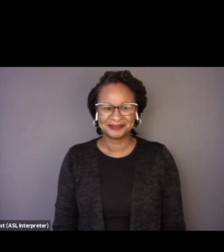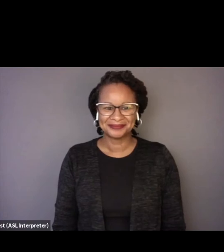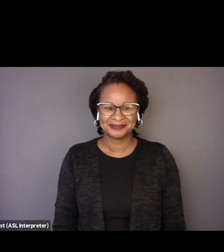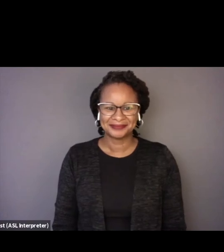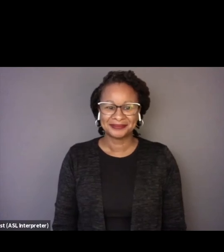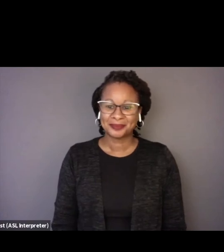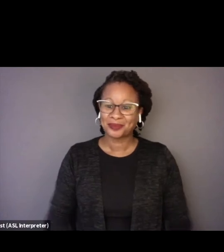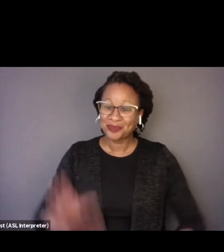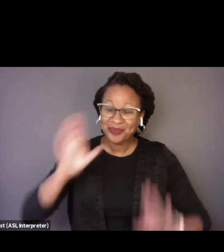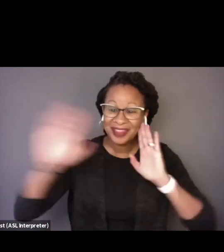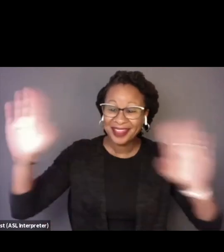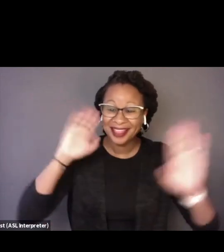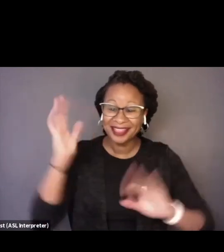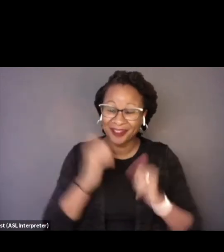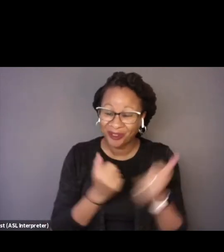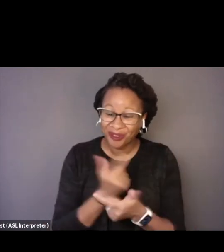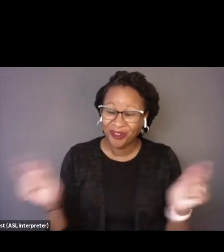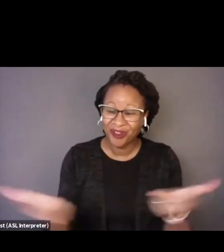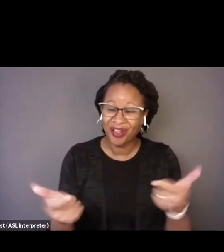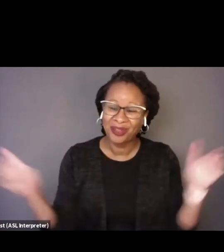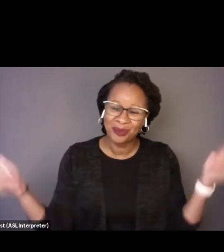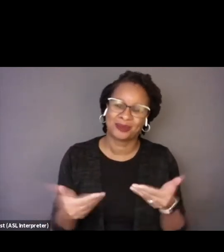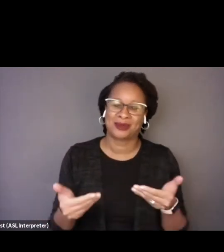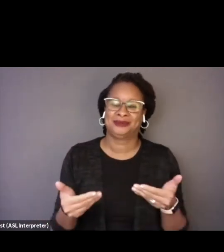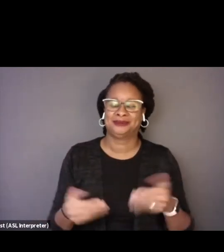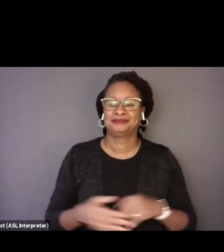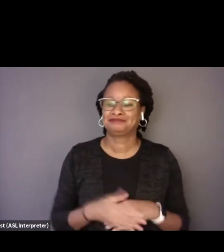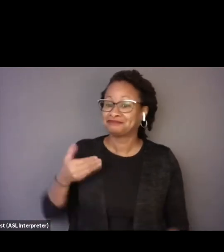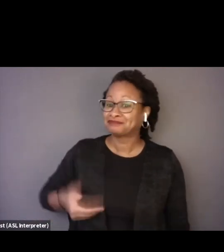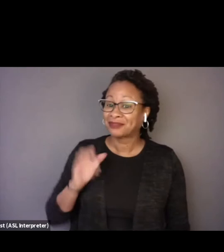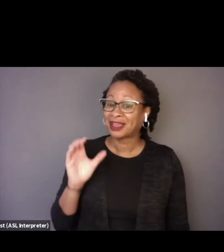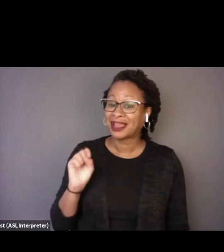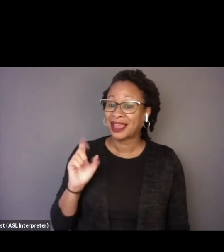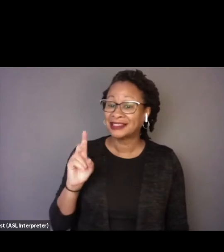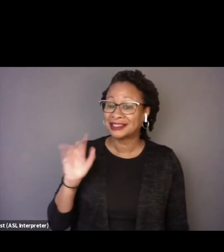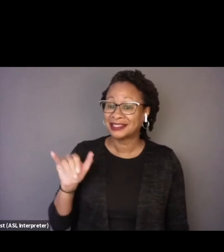Hello everyone, welcome. My name is Cassidy Dimon.